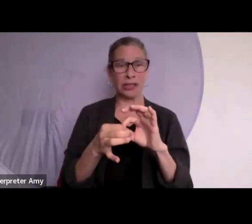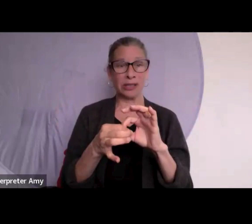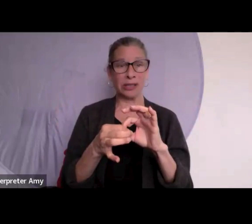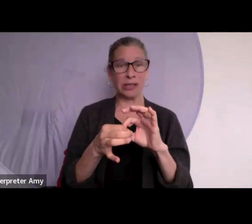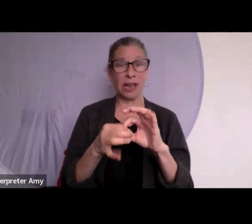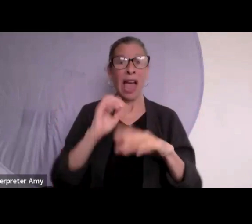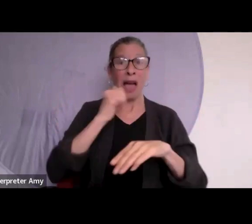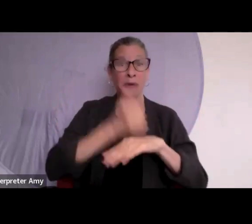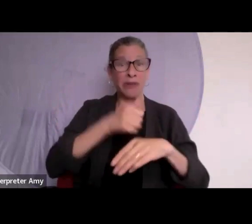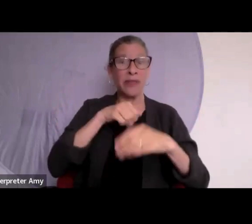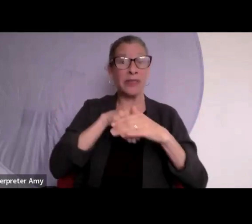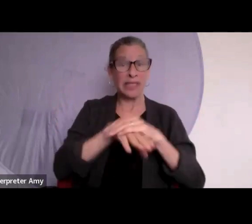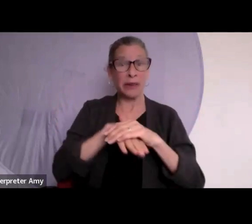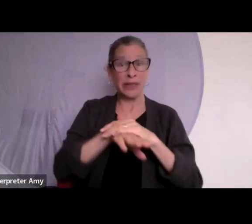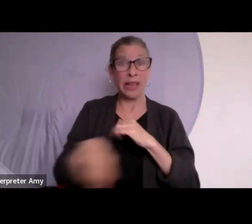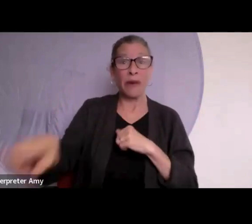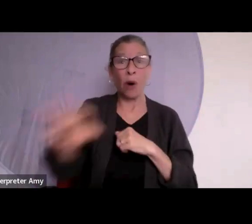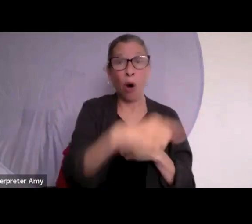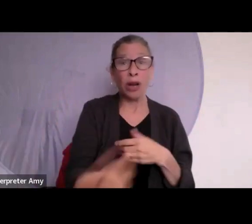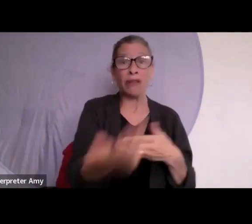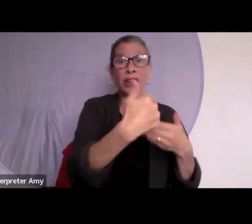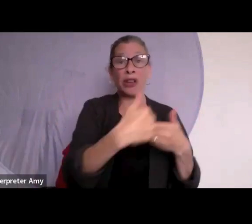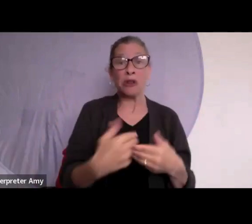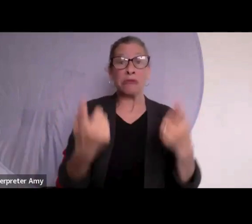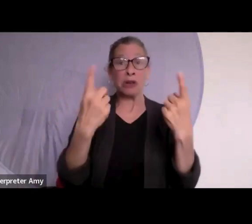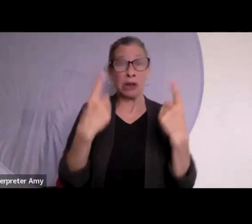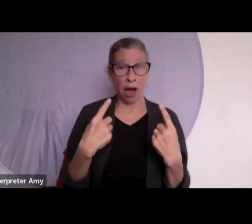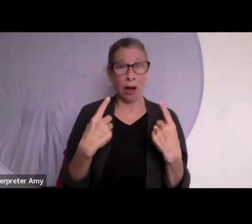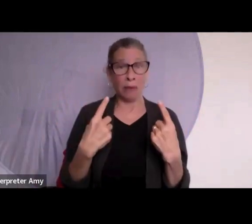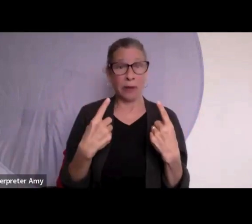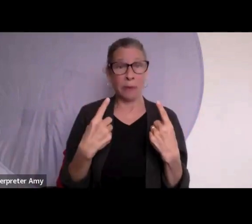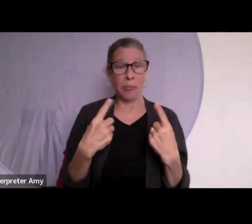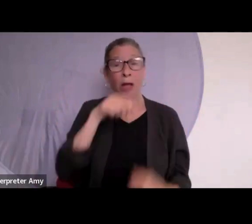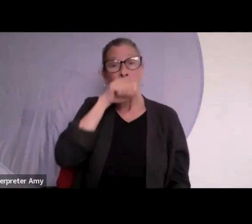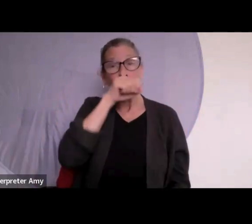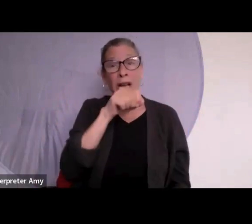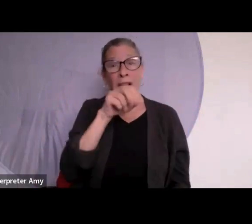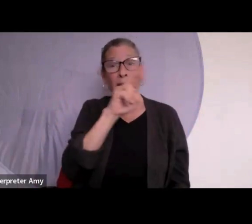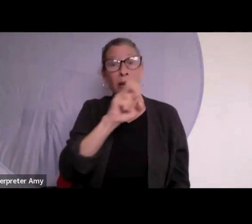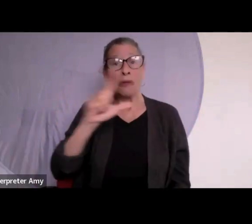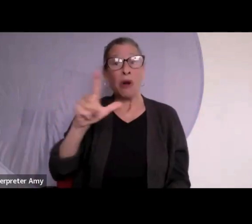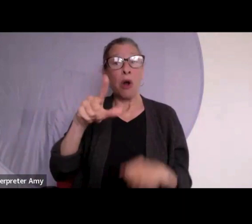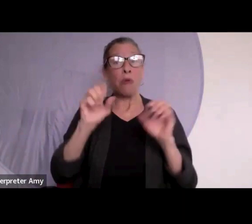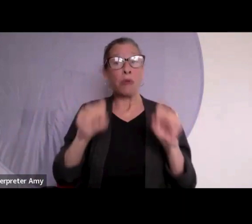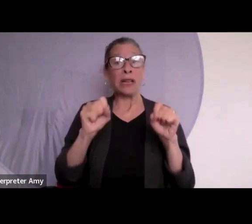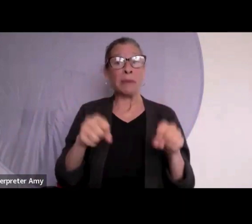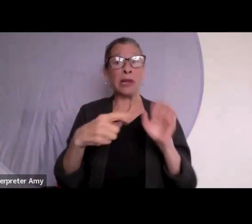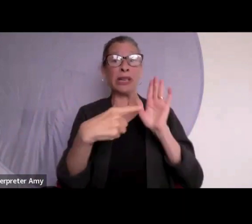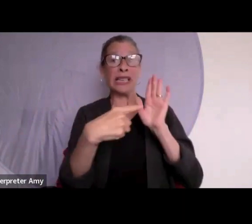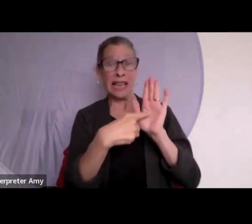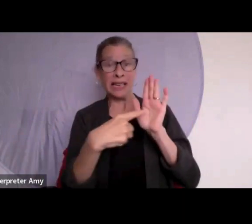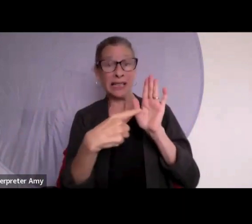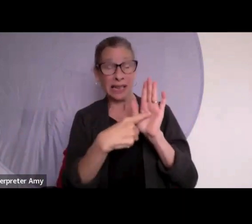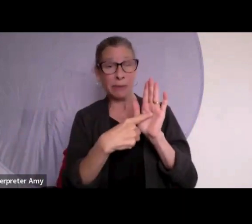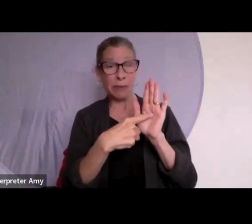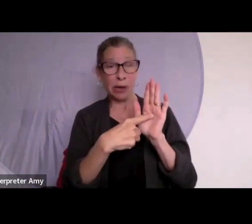you to attend in any way. And I love to use Reelabilities also as an example of doing things that a lot of other places are